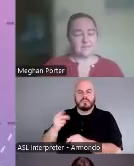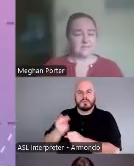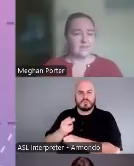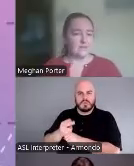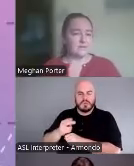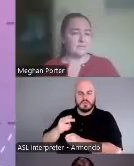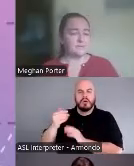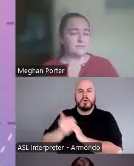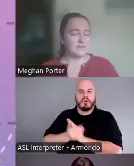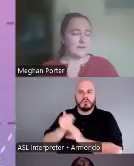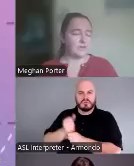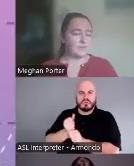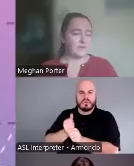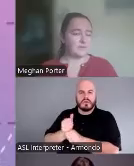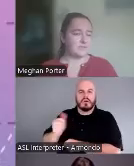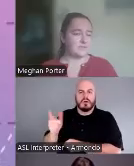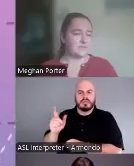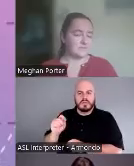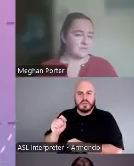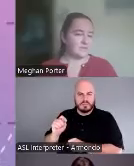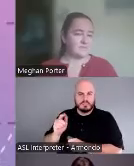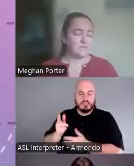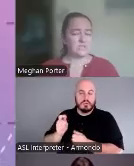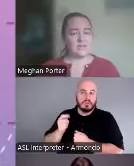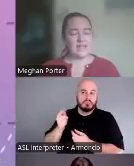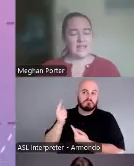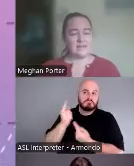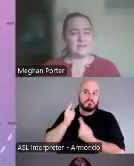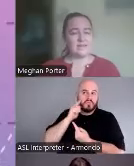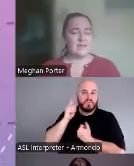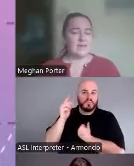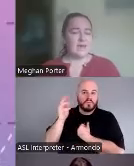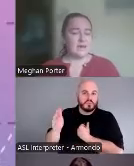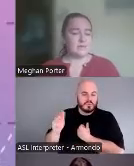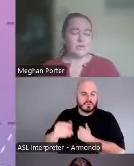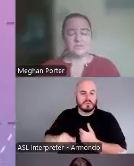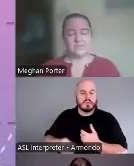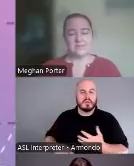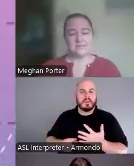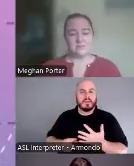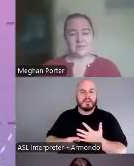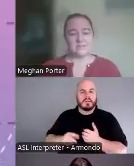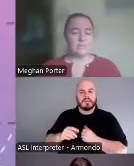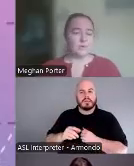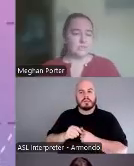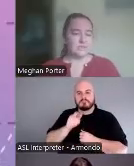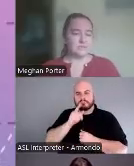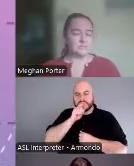is another topic we might consider for the future. And we also didn't address emoji use,